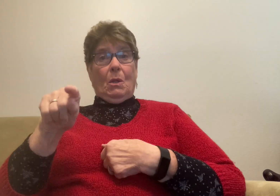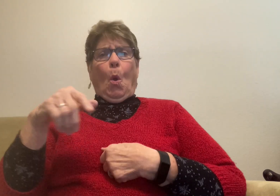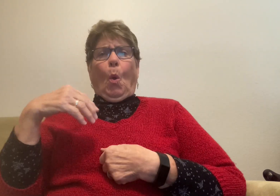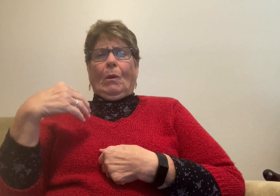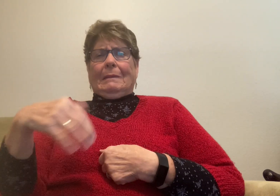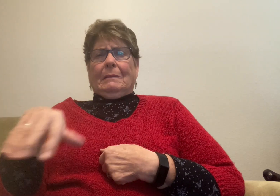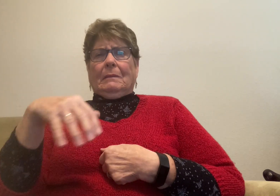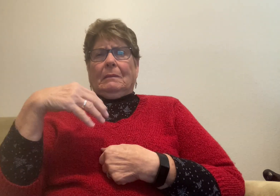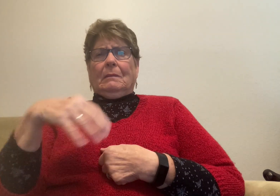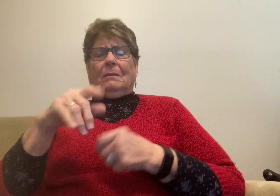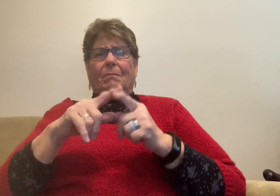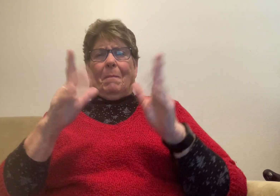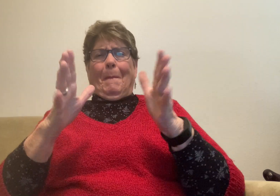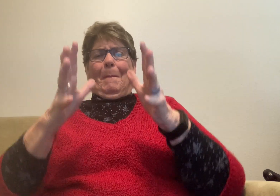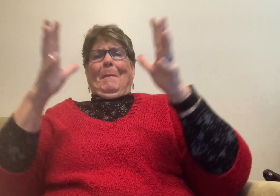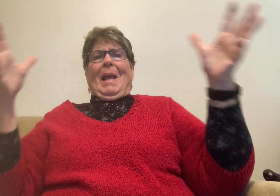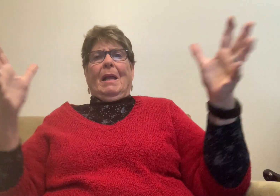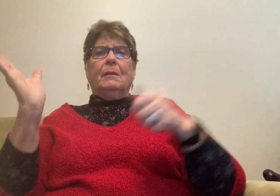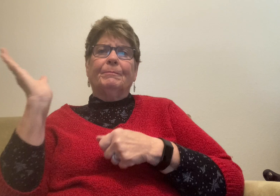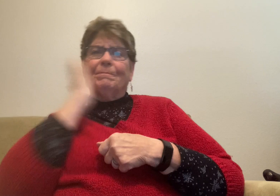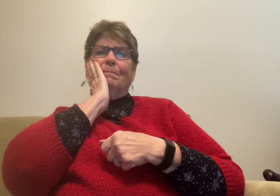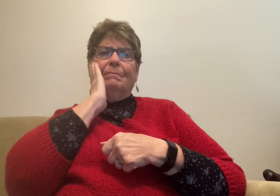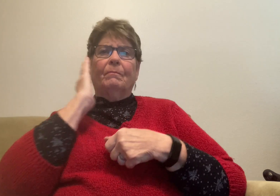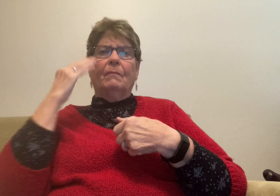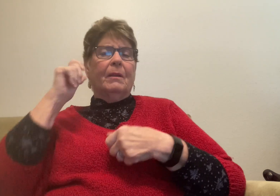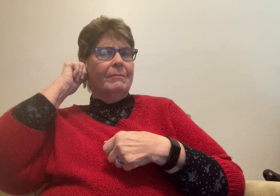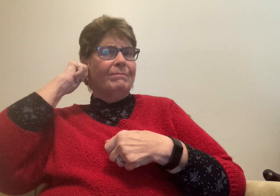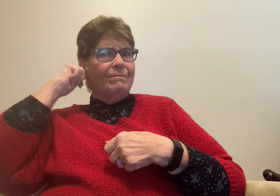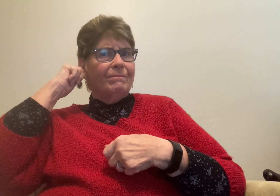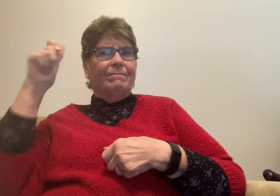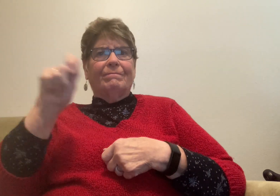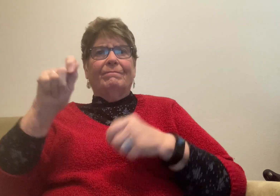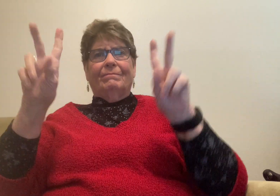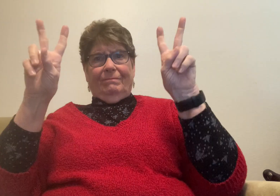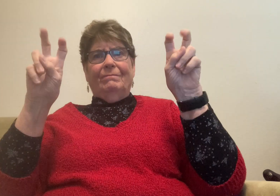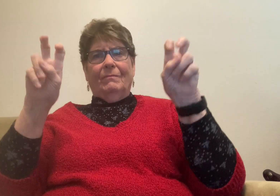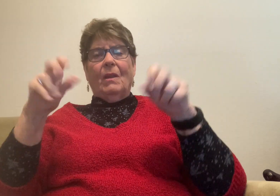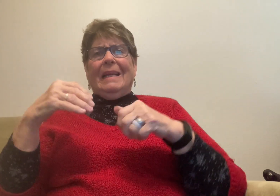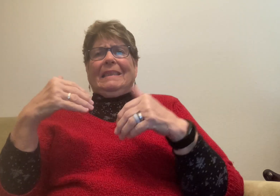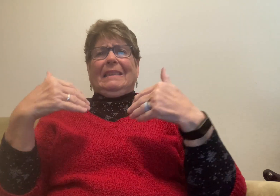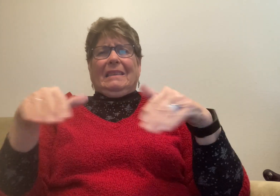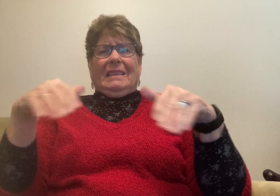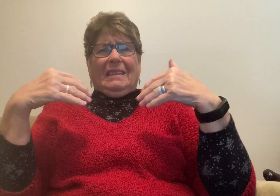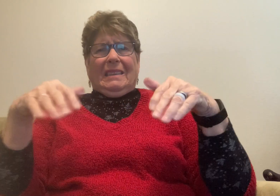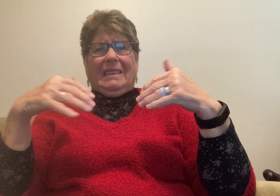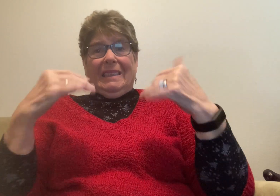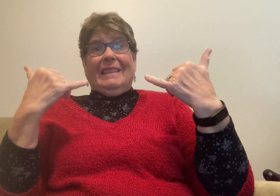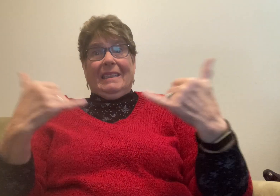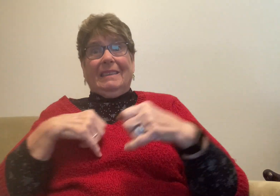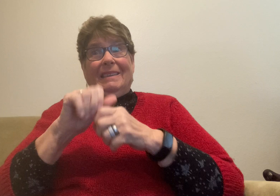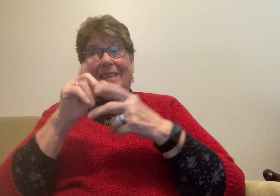This was a big slap on the face and now I hope we can progress